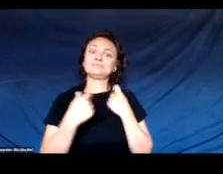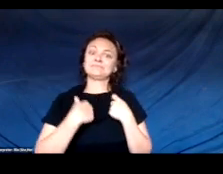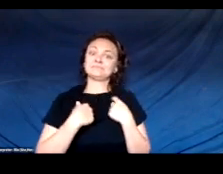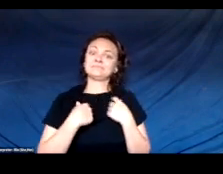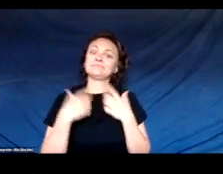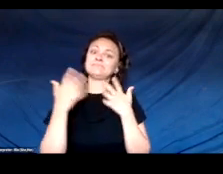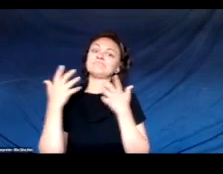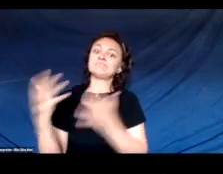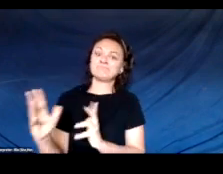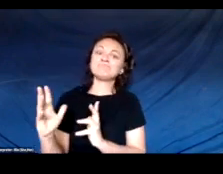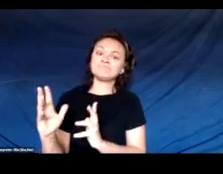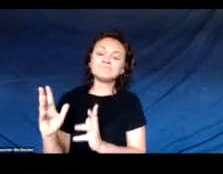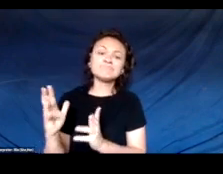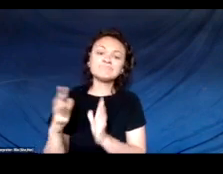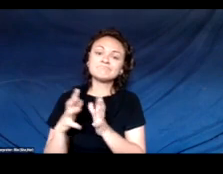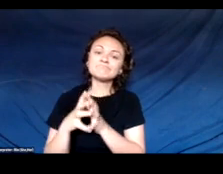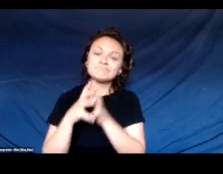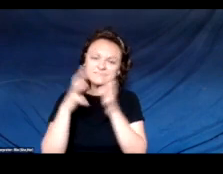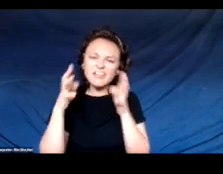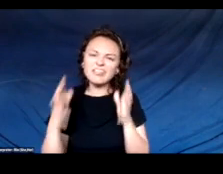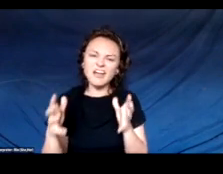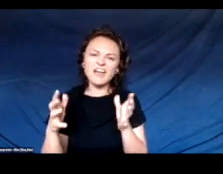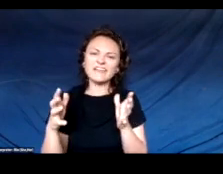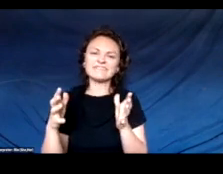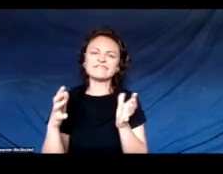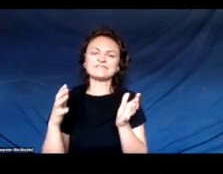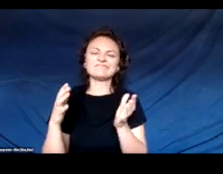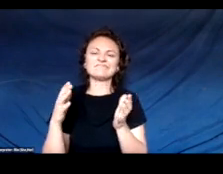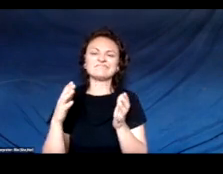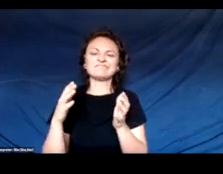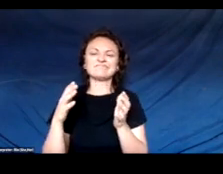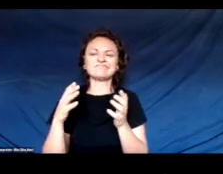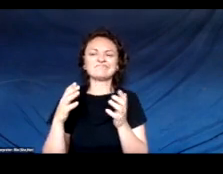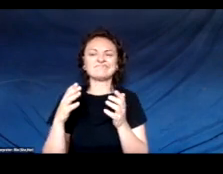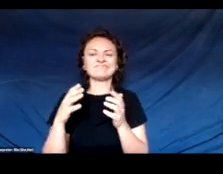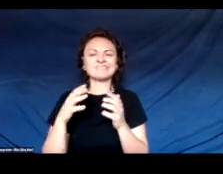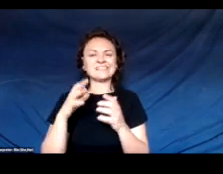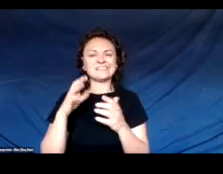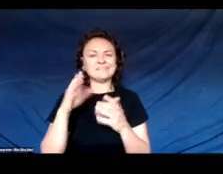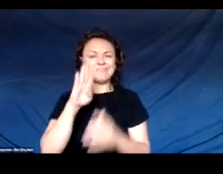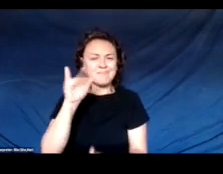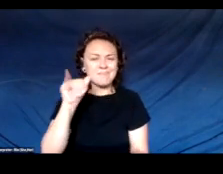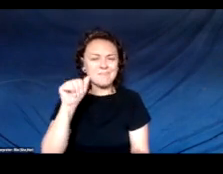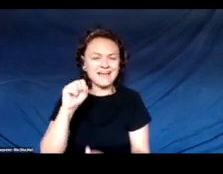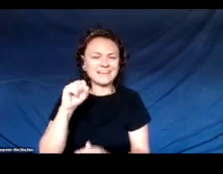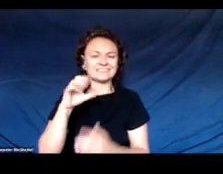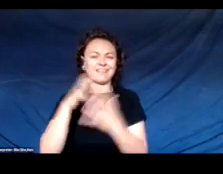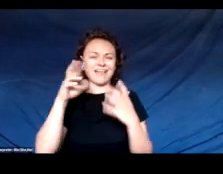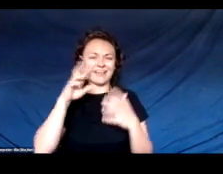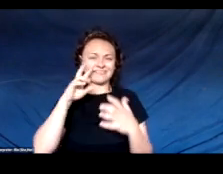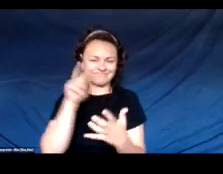there's a lot of frequence notions and a lot of prejudice when it comes to immigrant families,